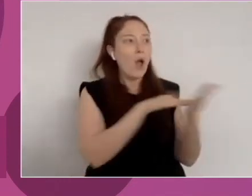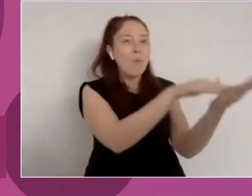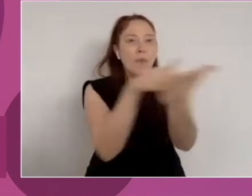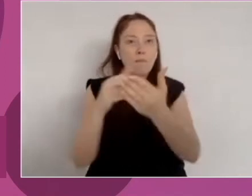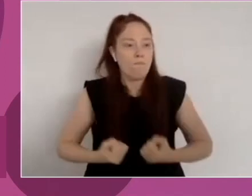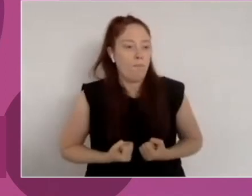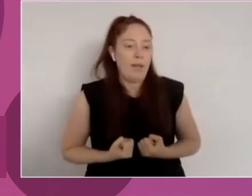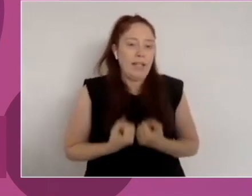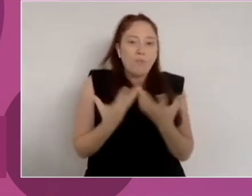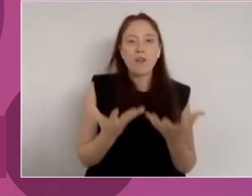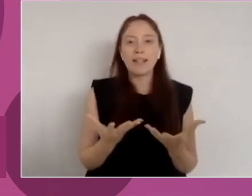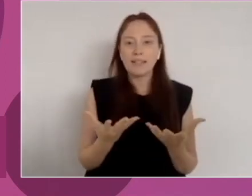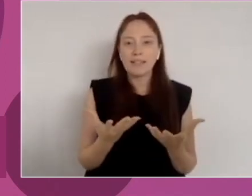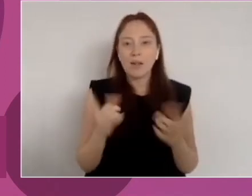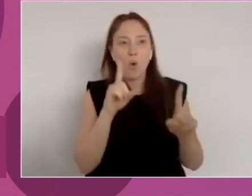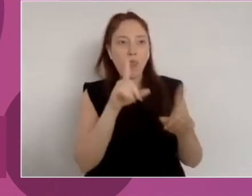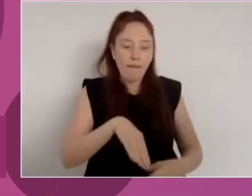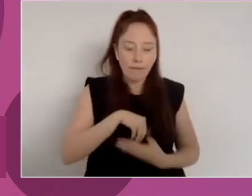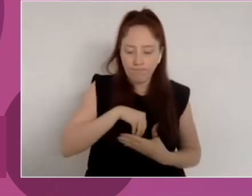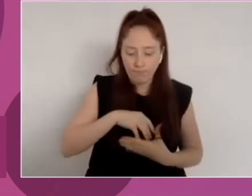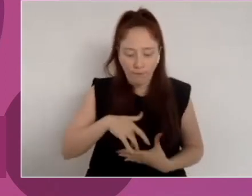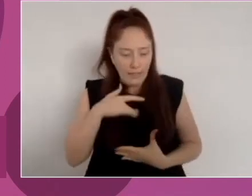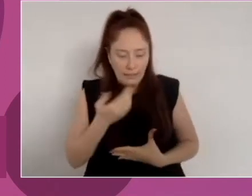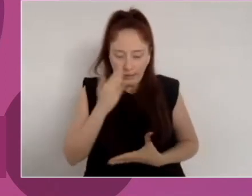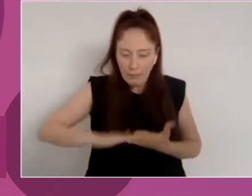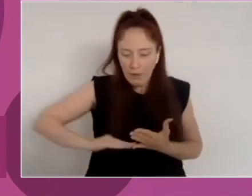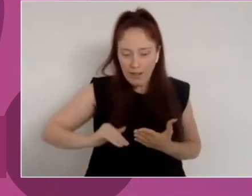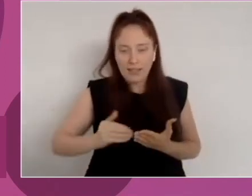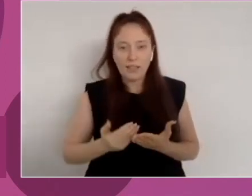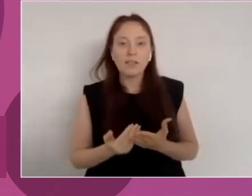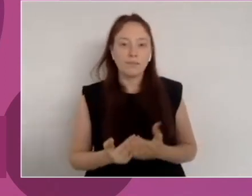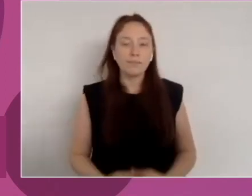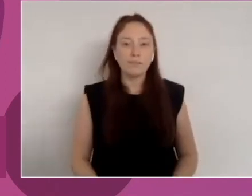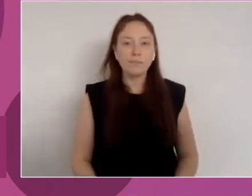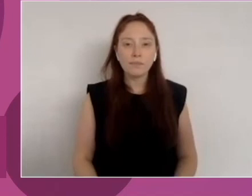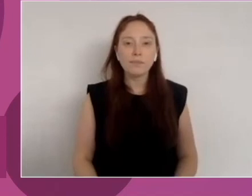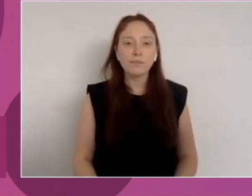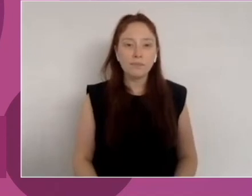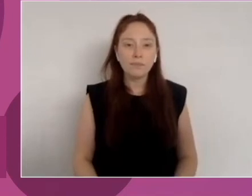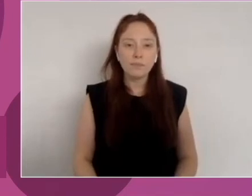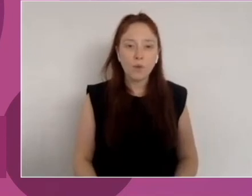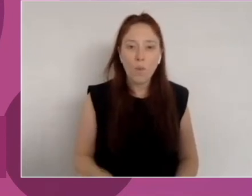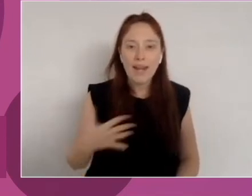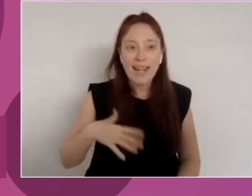of what they are feeling and experiencing. We need the acuity of your lens on what has happened